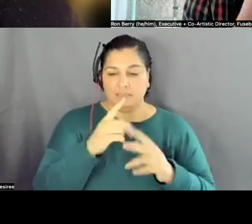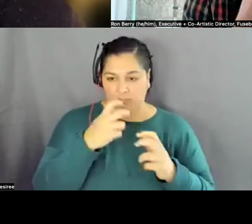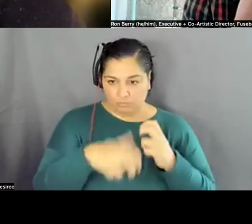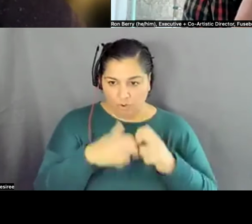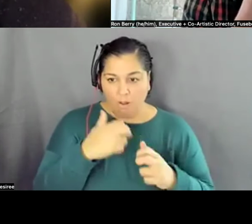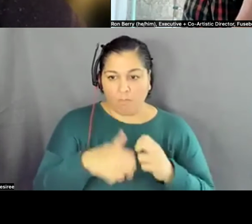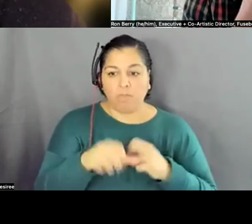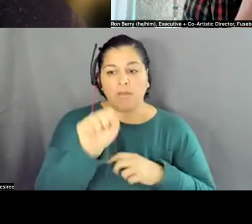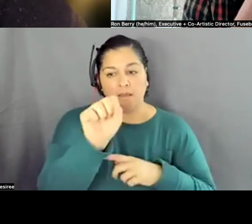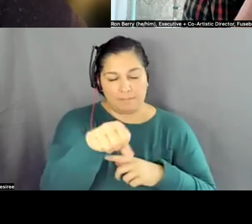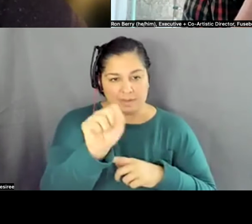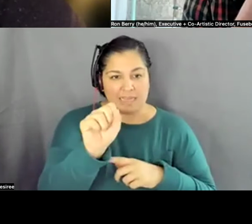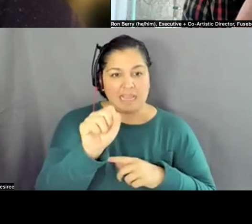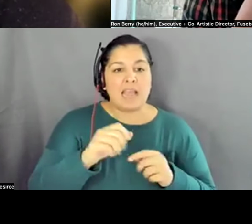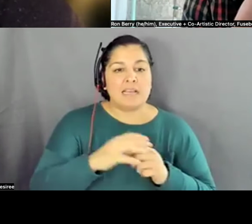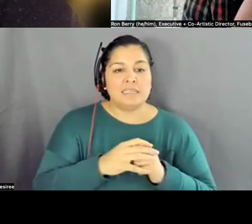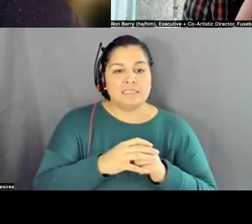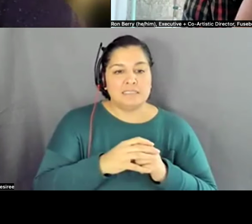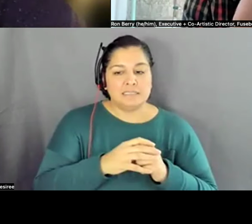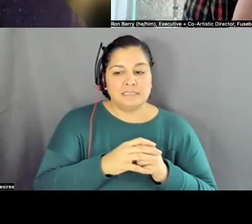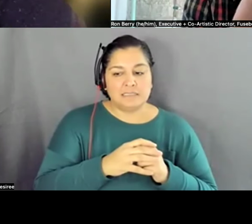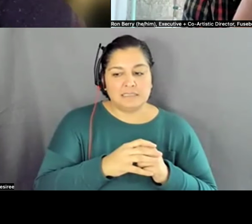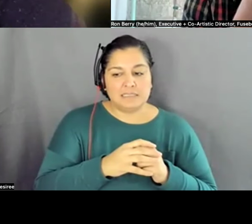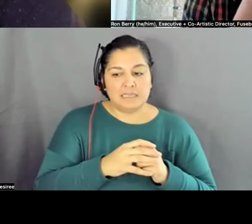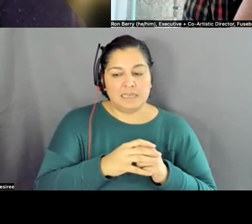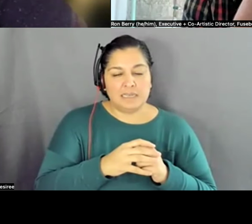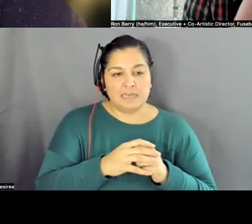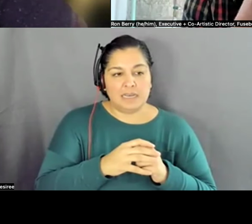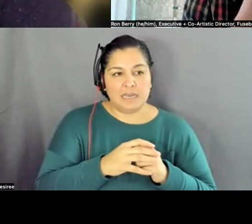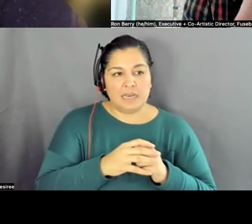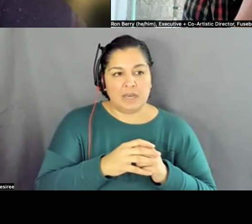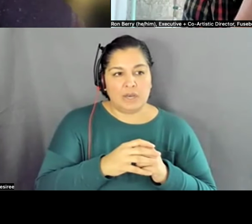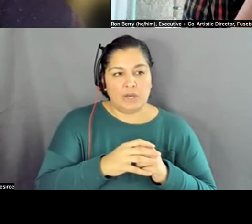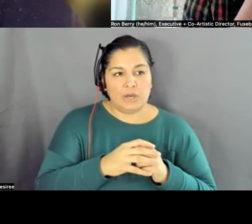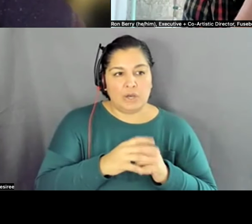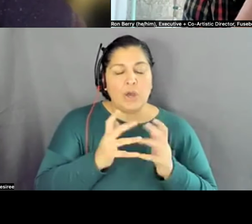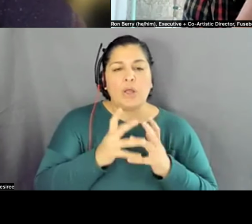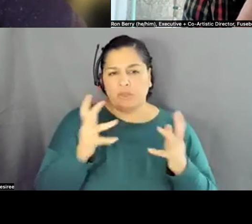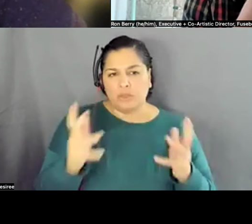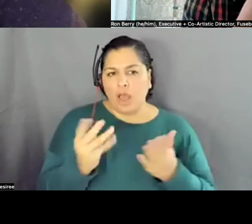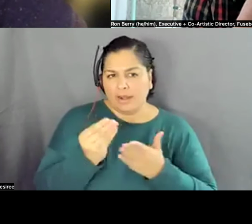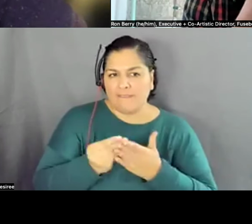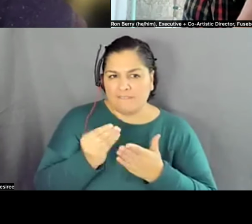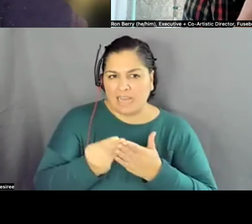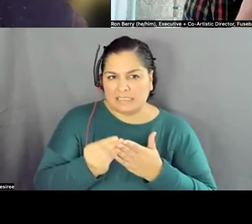when, you know, like, there's, a lot of funding and then it disappears.